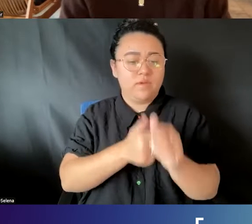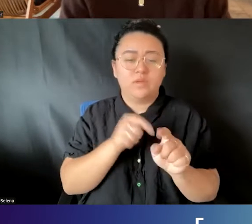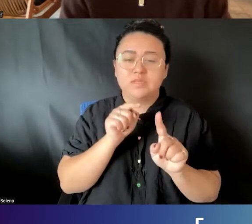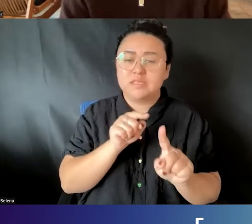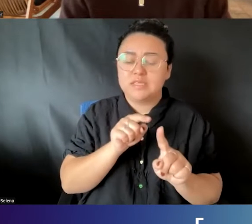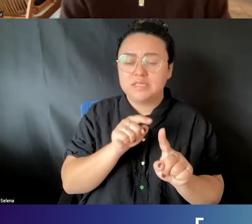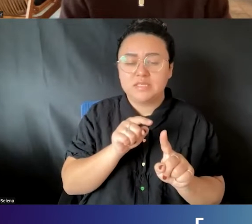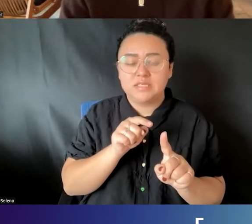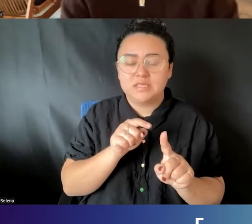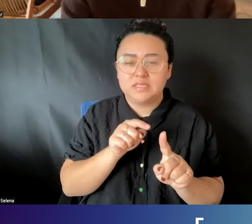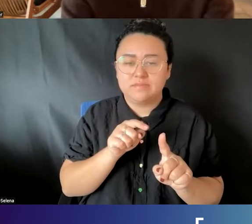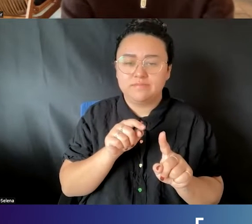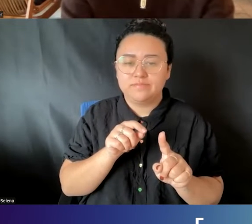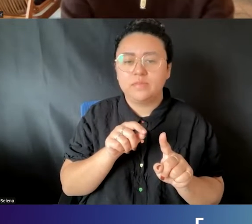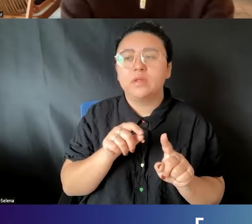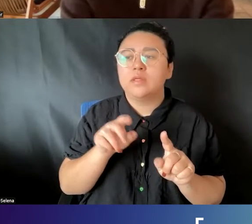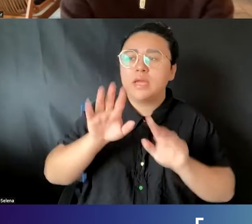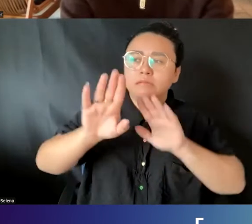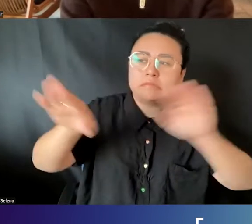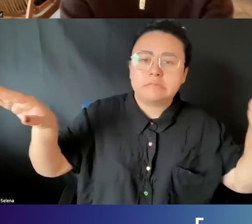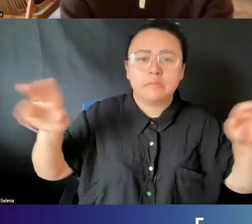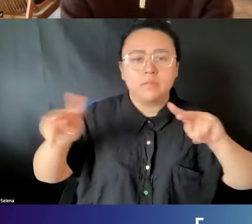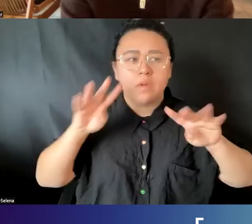of, like, whistleblowers and organizers and outsiders trying to affect change,